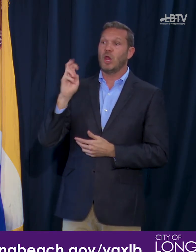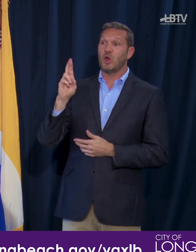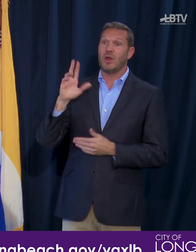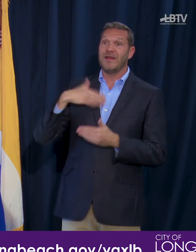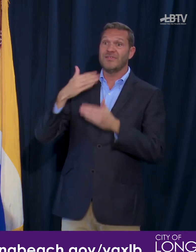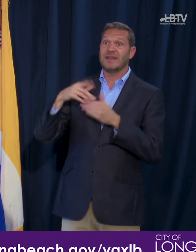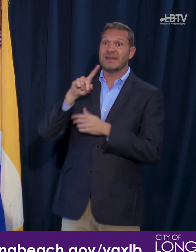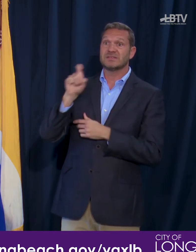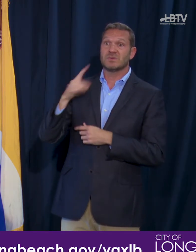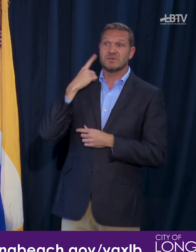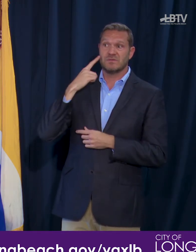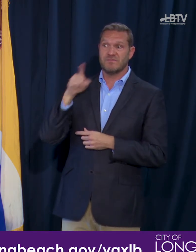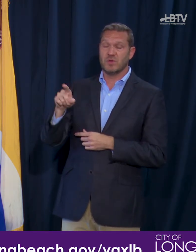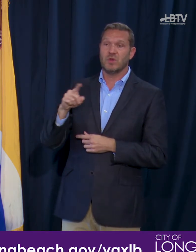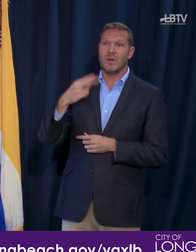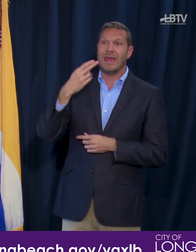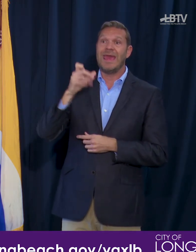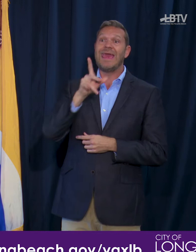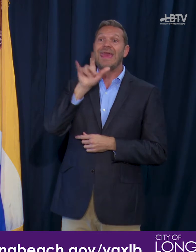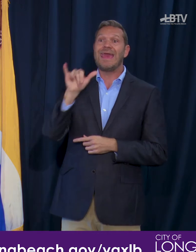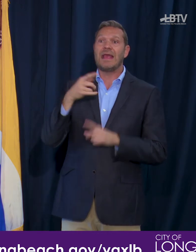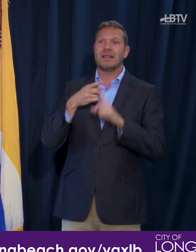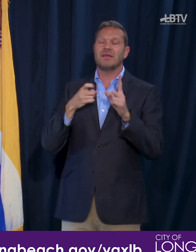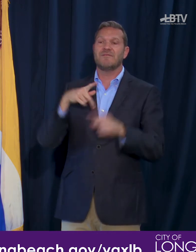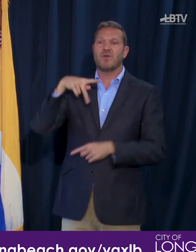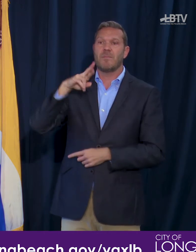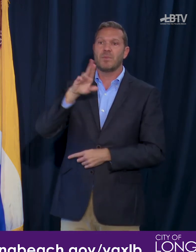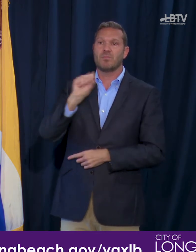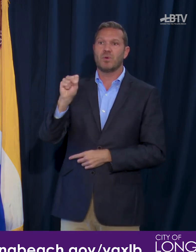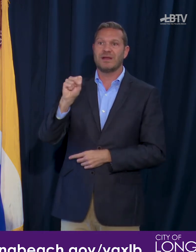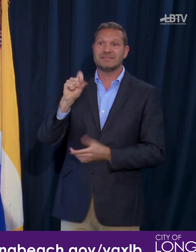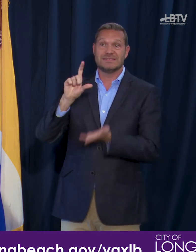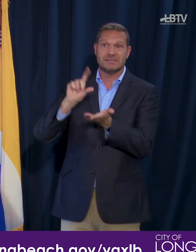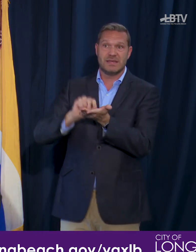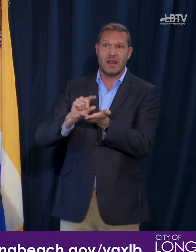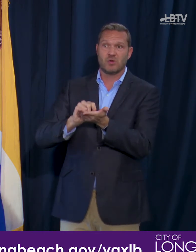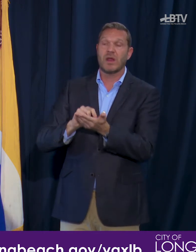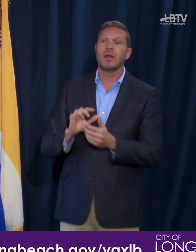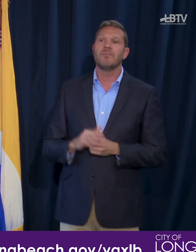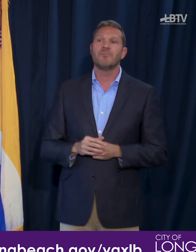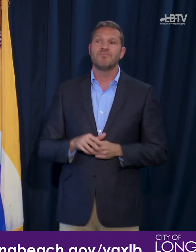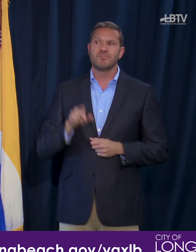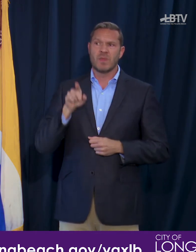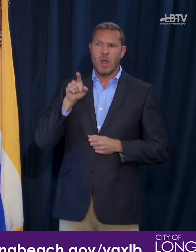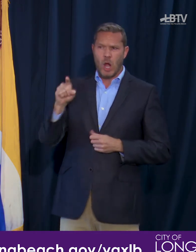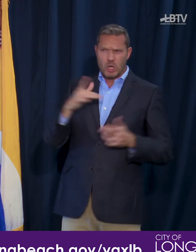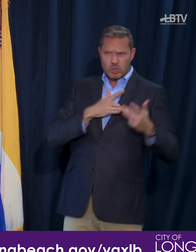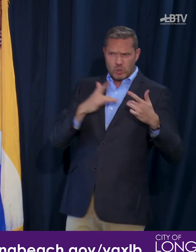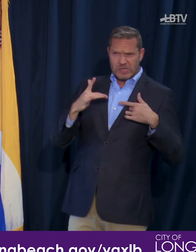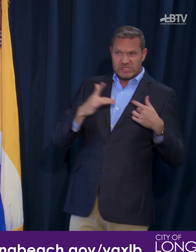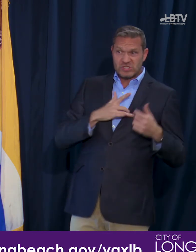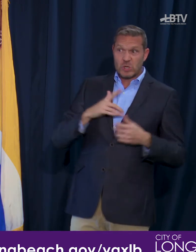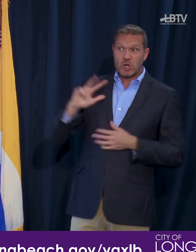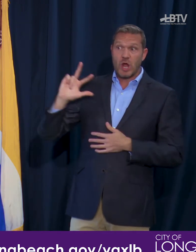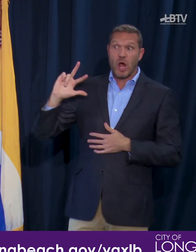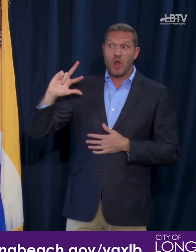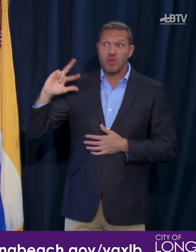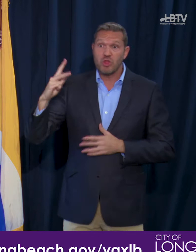This comes from Hayley at the Press Telegram. Are you concerned about another potential surge since previous moves to reopen more